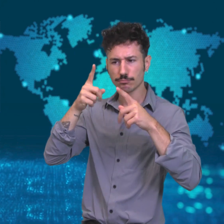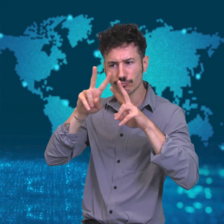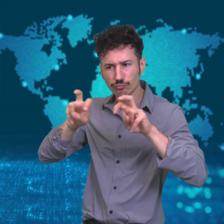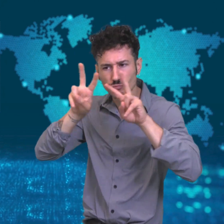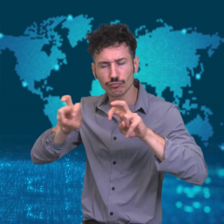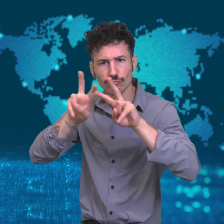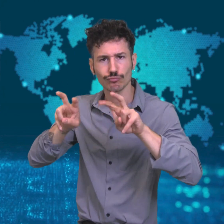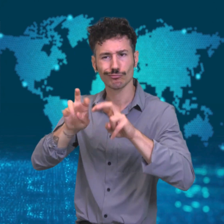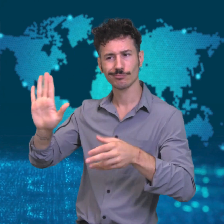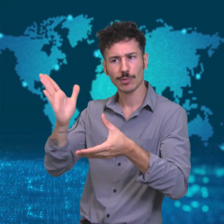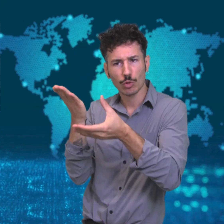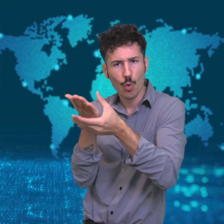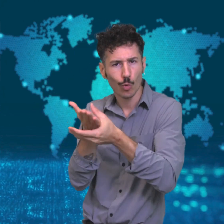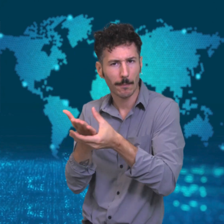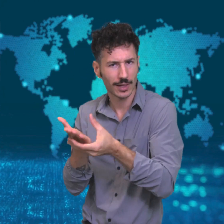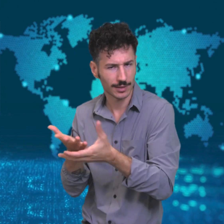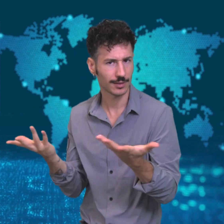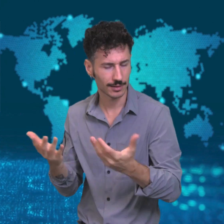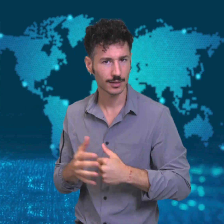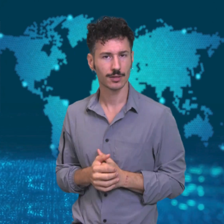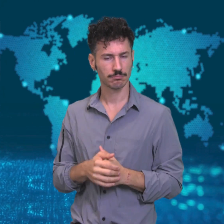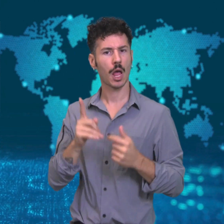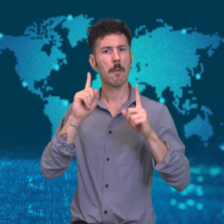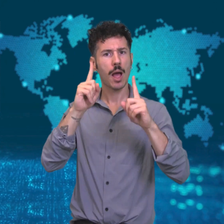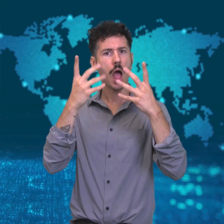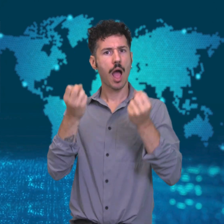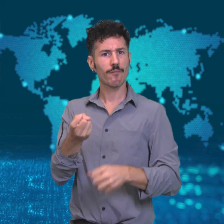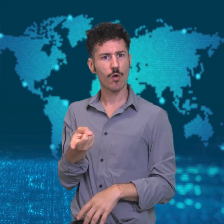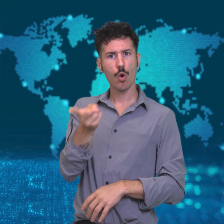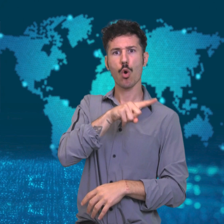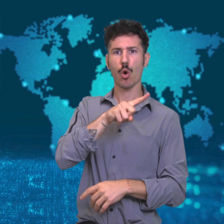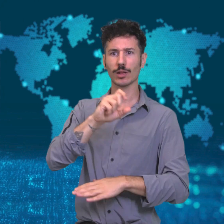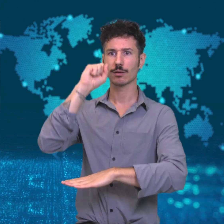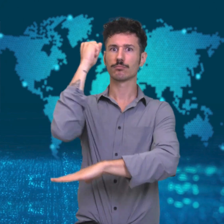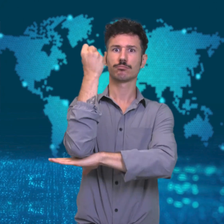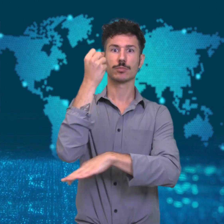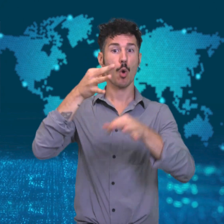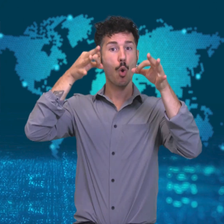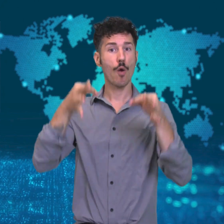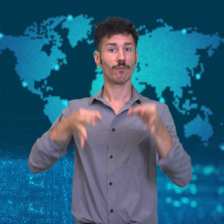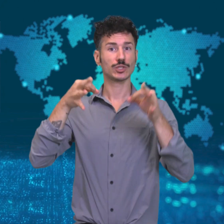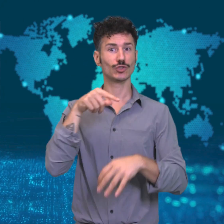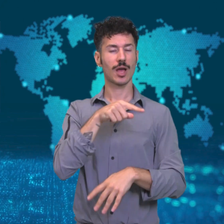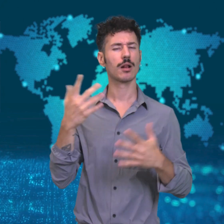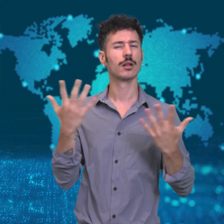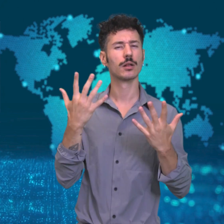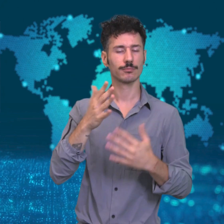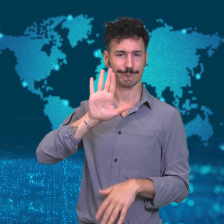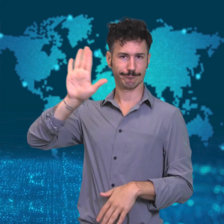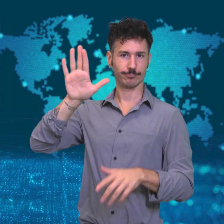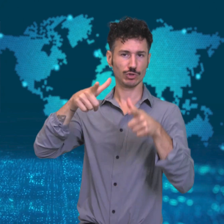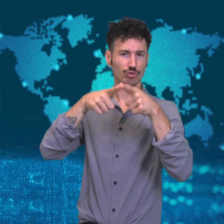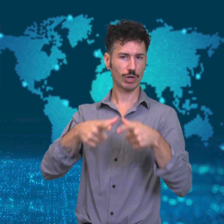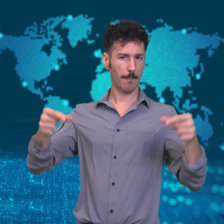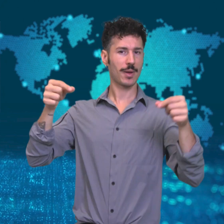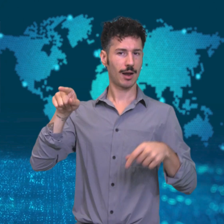Guinness World Records has not yet verified his documents.